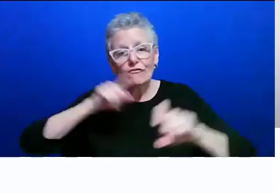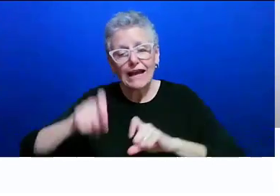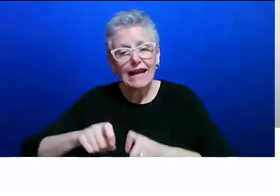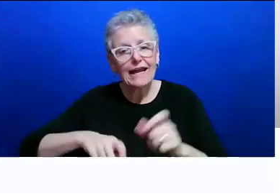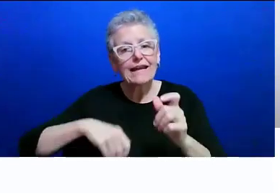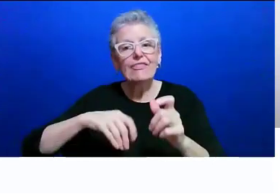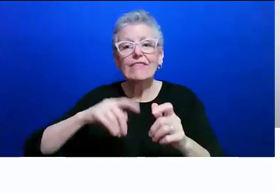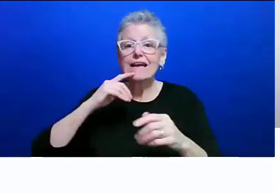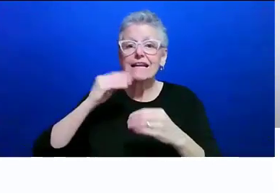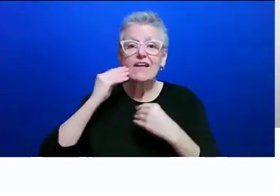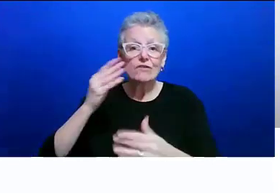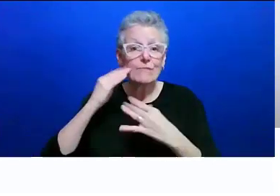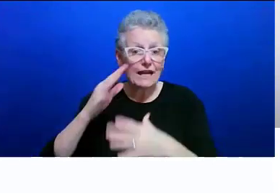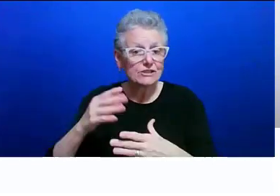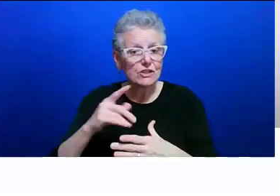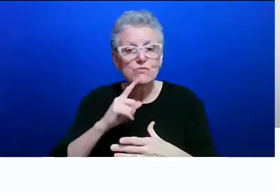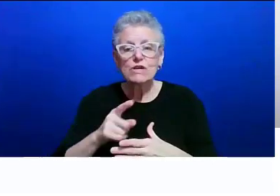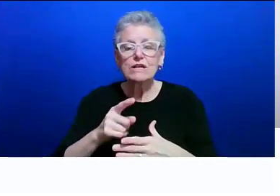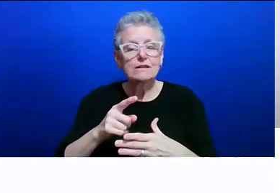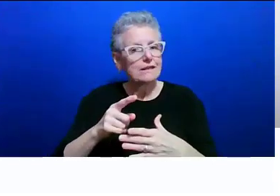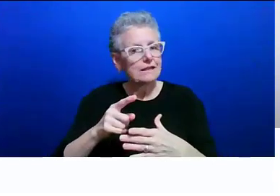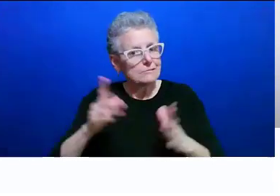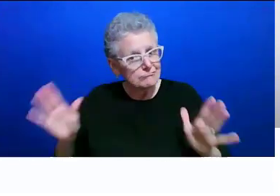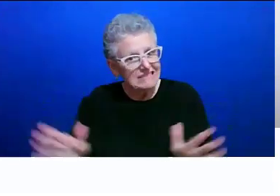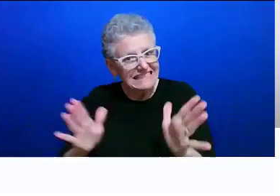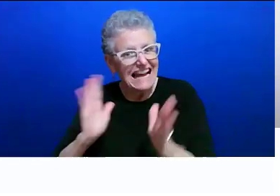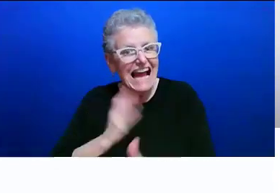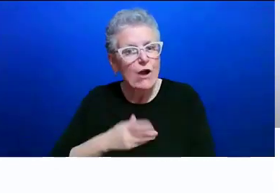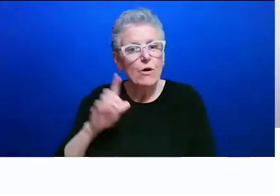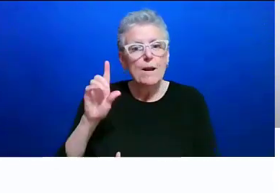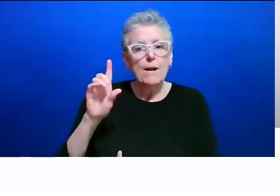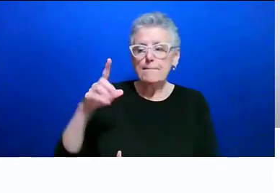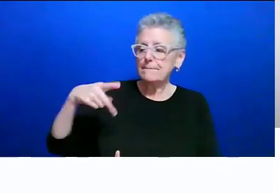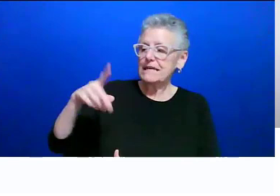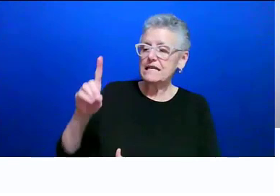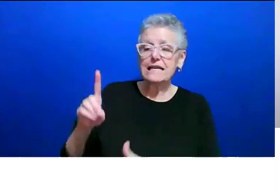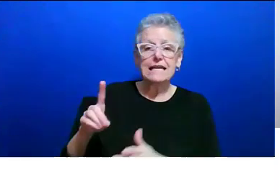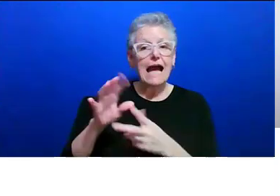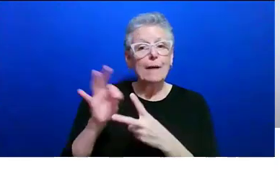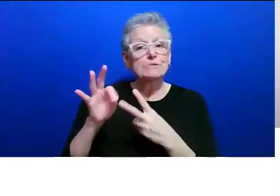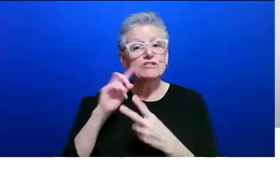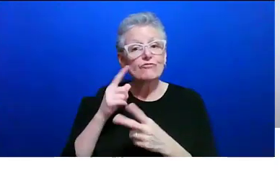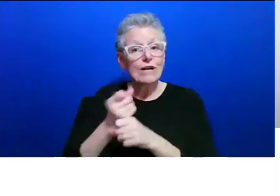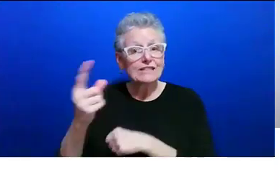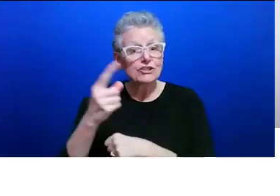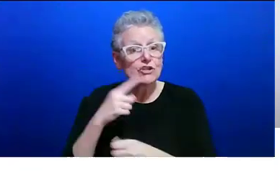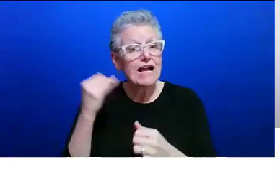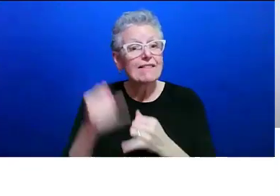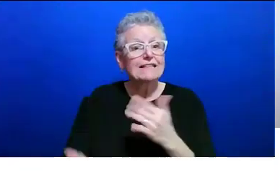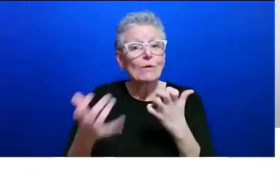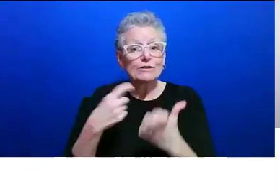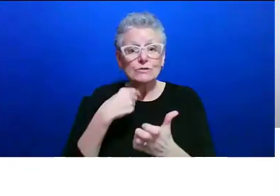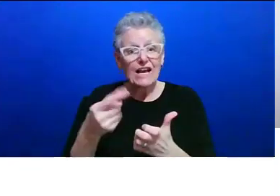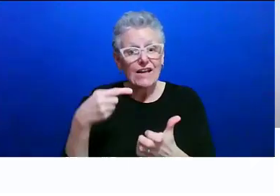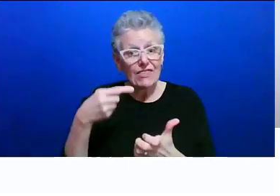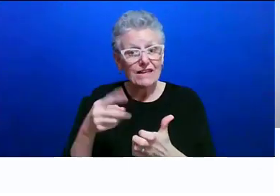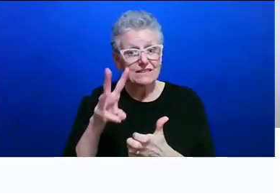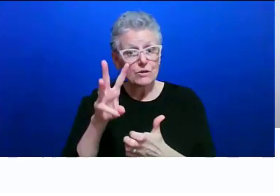to drive our PD options that we'll offer for next year. And lastly, I want to let you know that as this webinar closes right at 1:00,